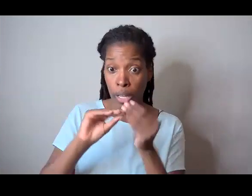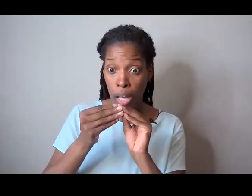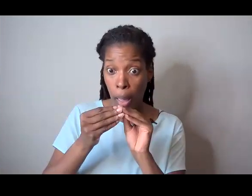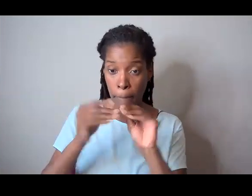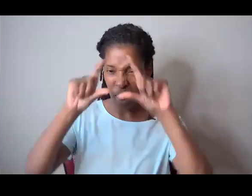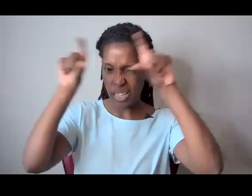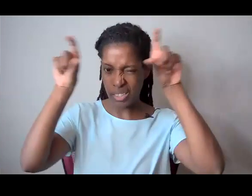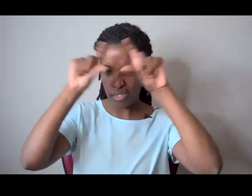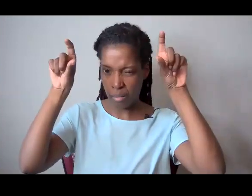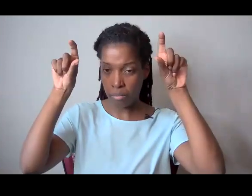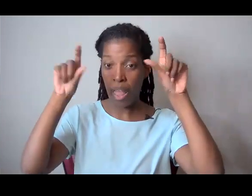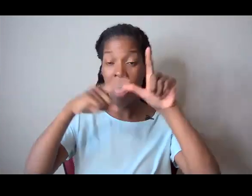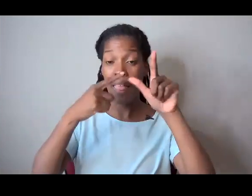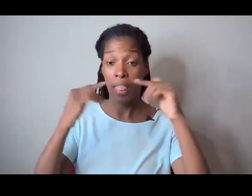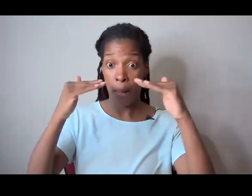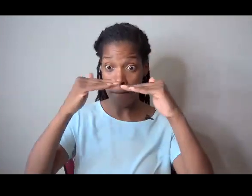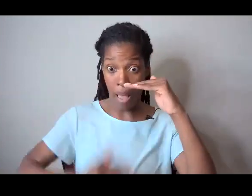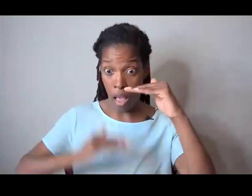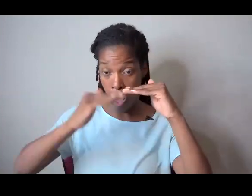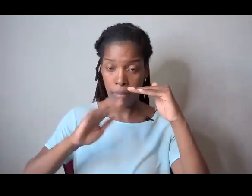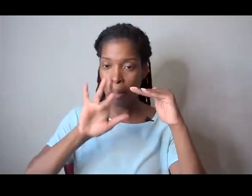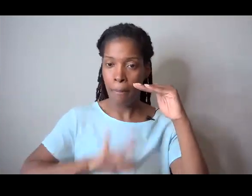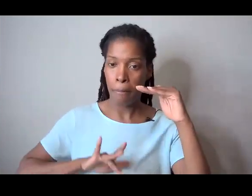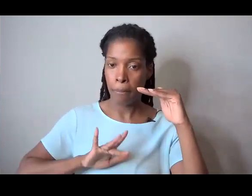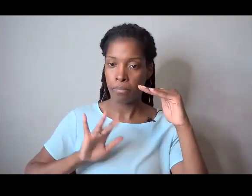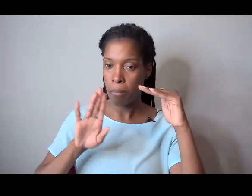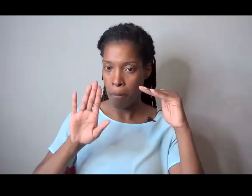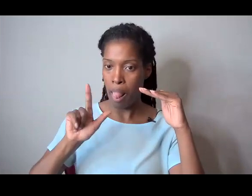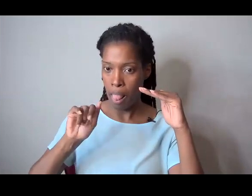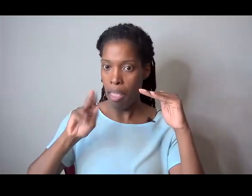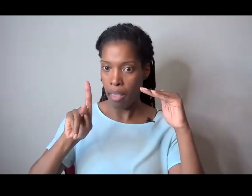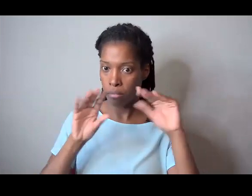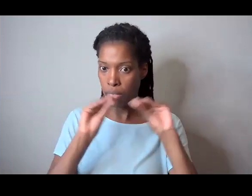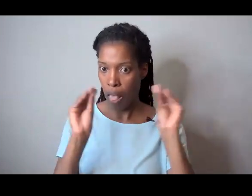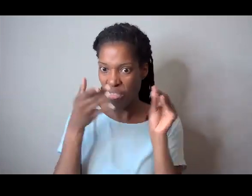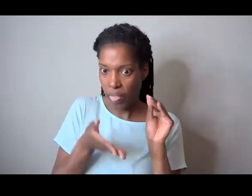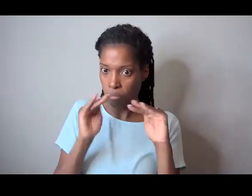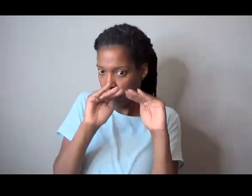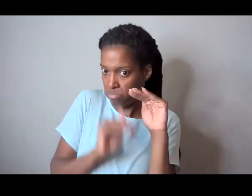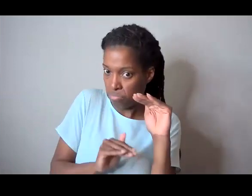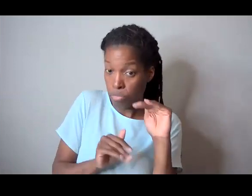and then it's a big blank space on the page. Huge blank space for you to write whatever you want.